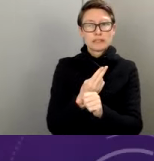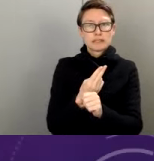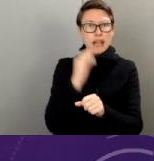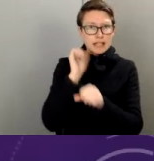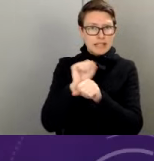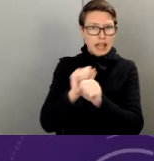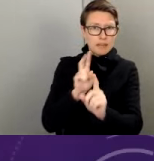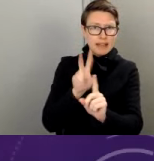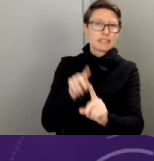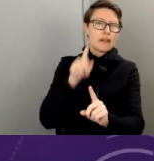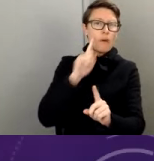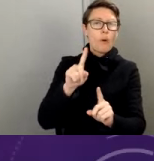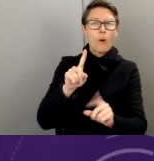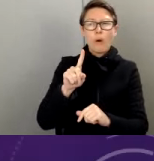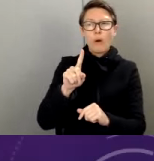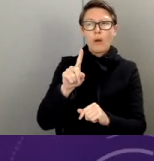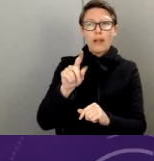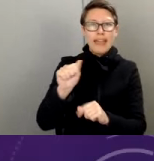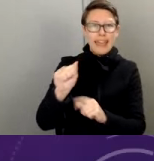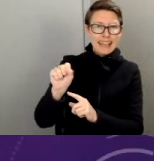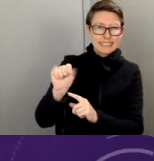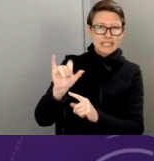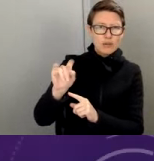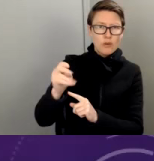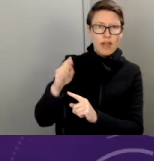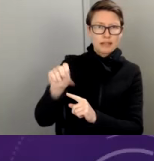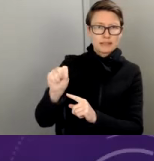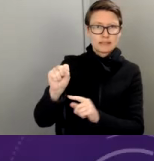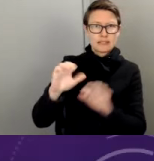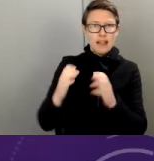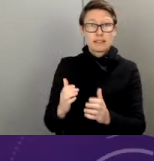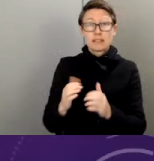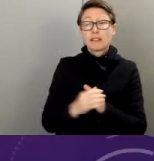asynchronous classes. Attendance key is needed only